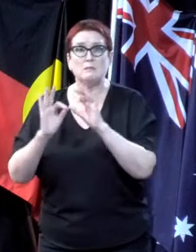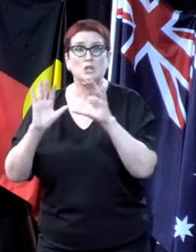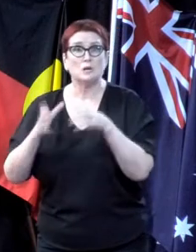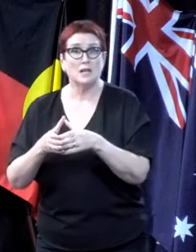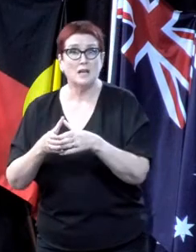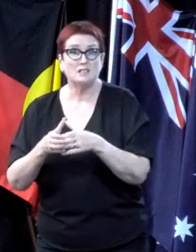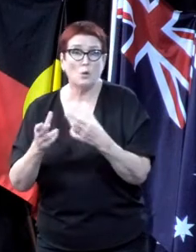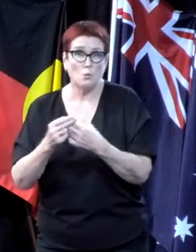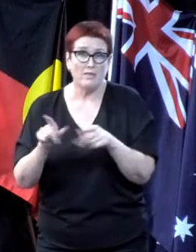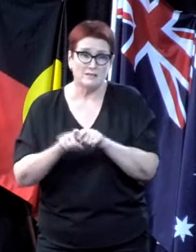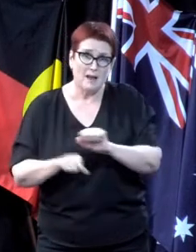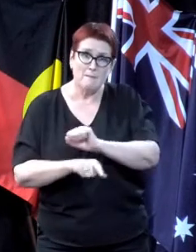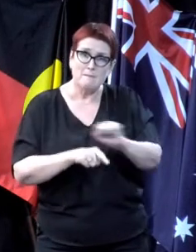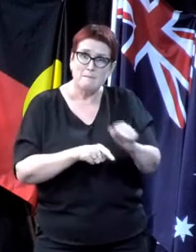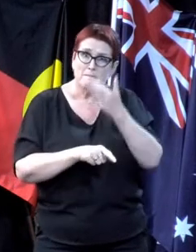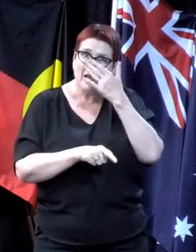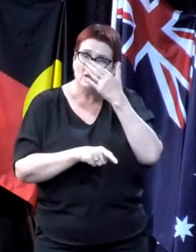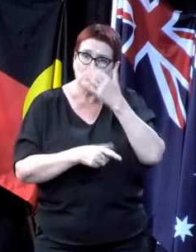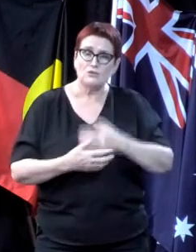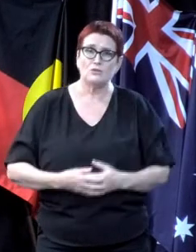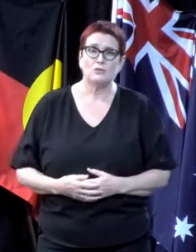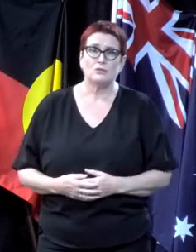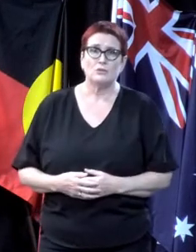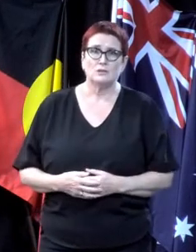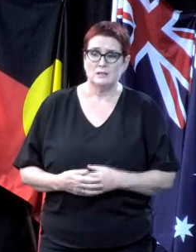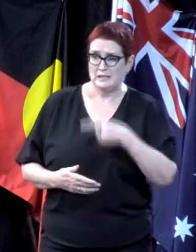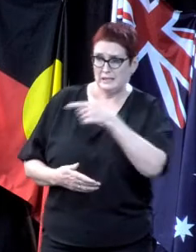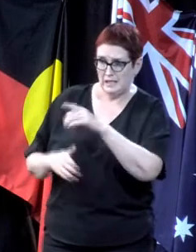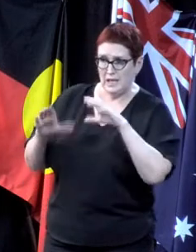you can say that that classroom has great disability access but in a